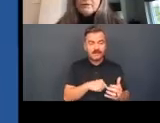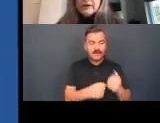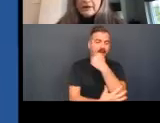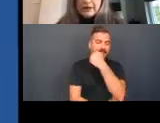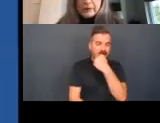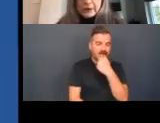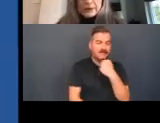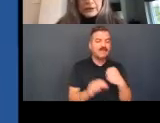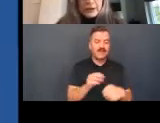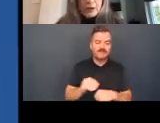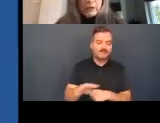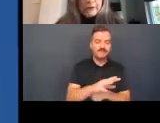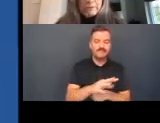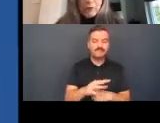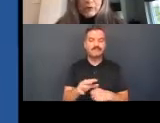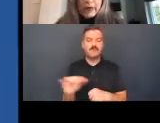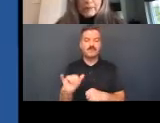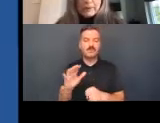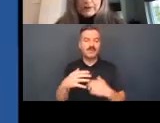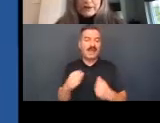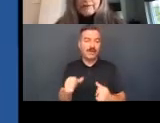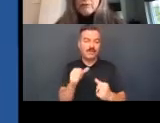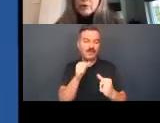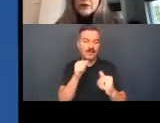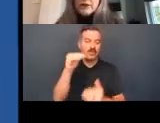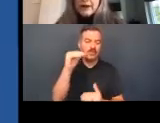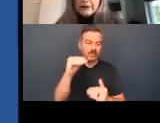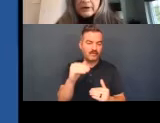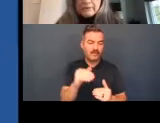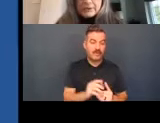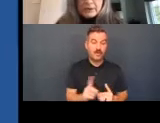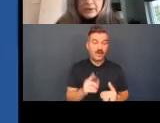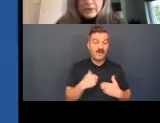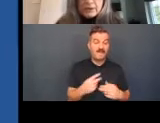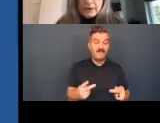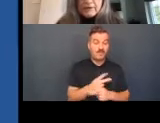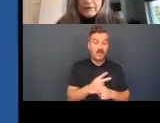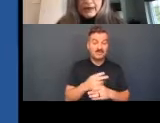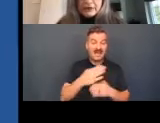health inequities with the poor neighborhoods having worth health outcomes to give advantages